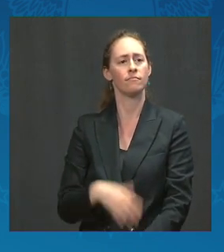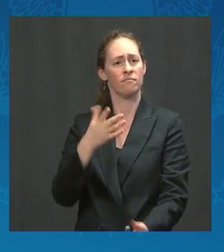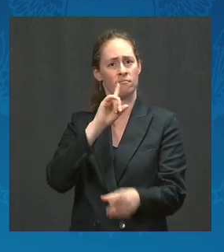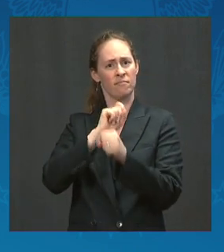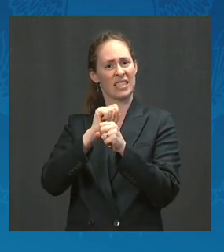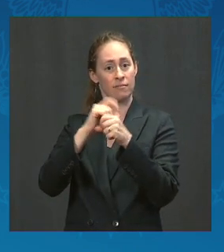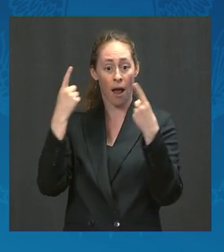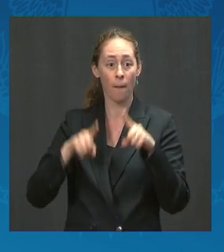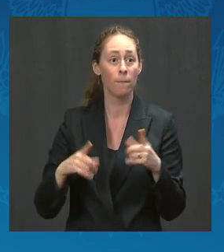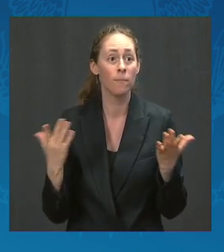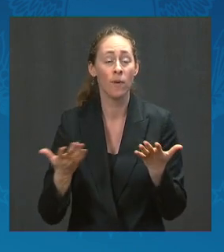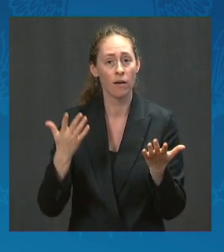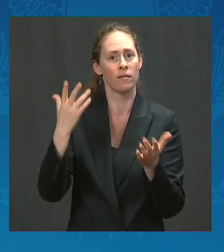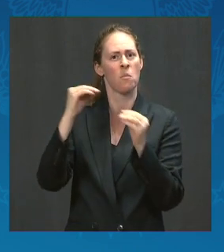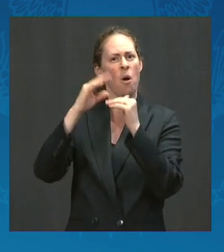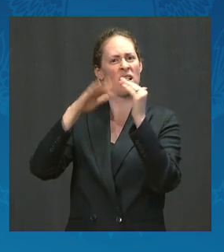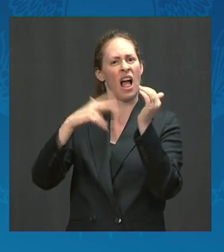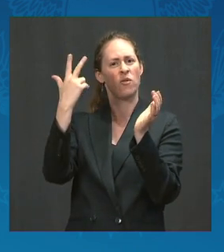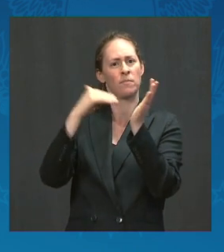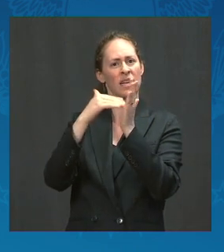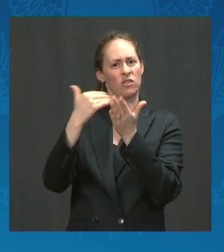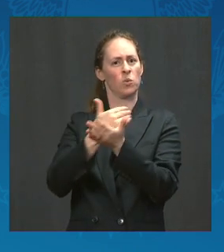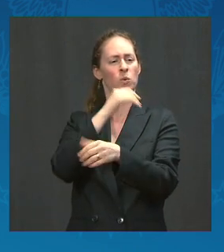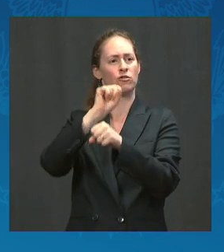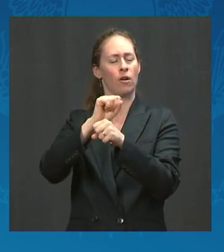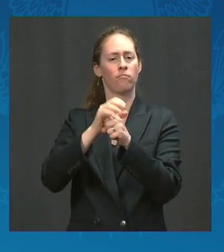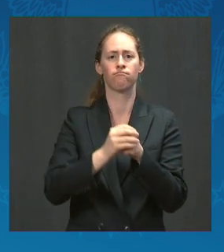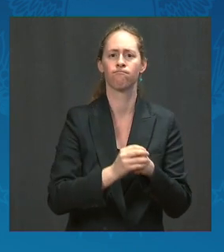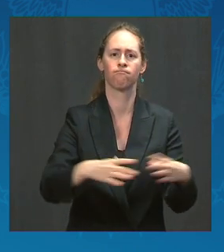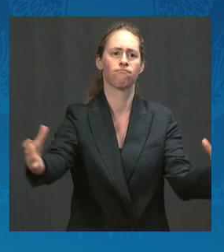Voters call for relief.